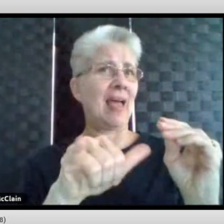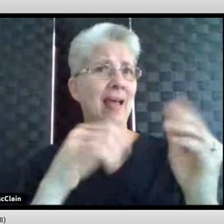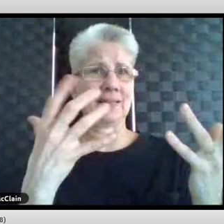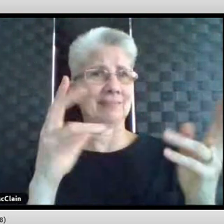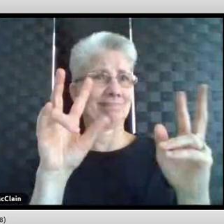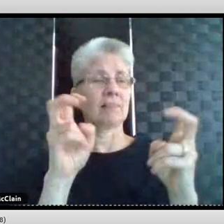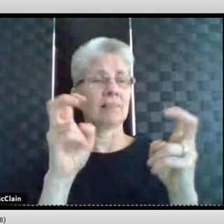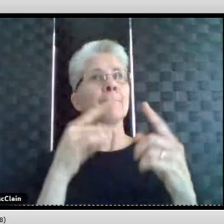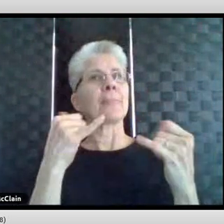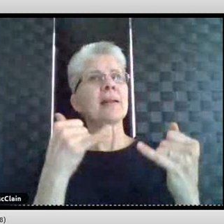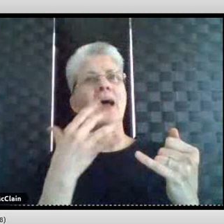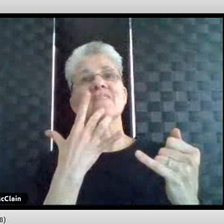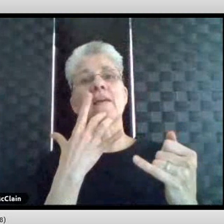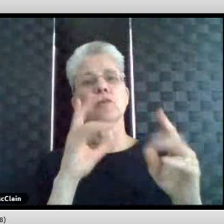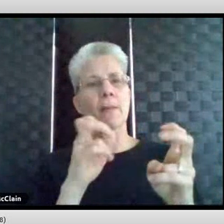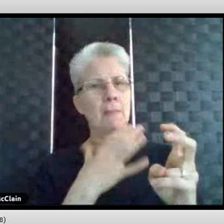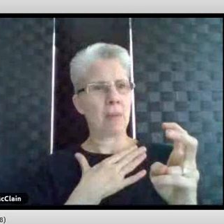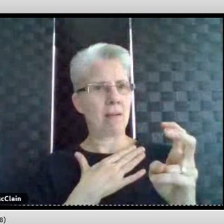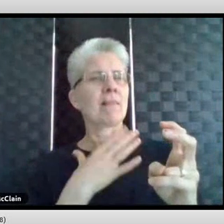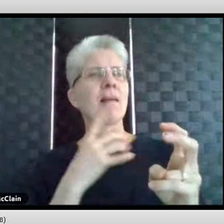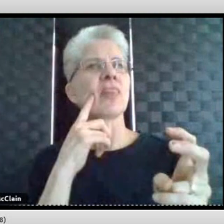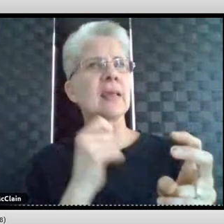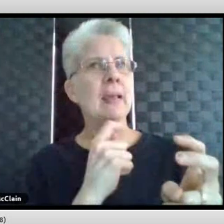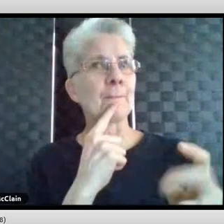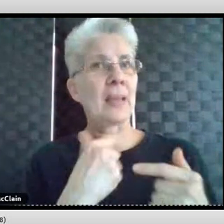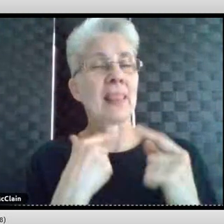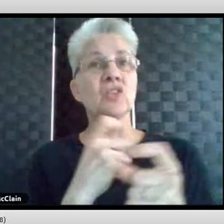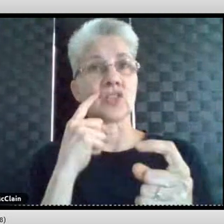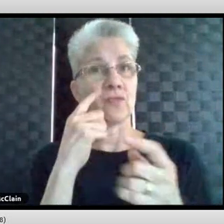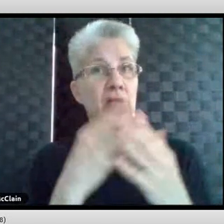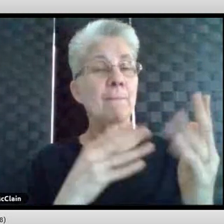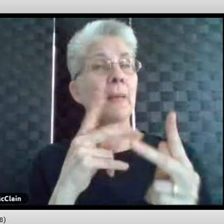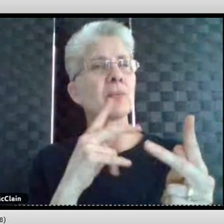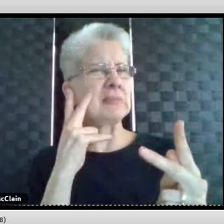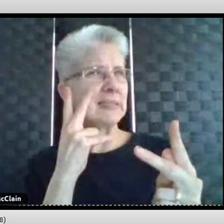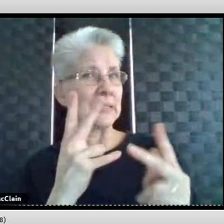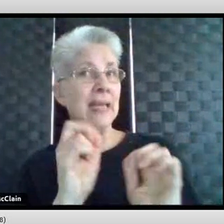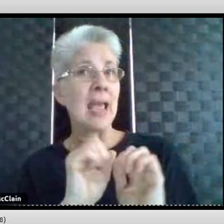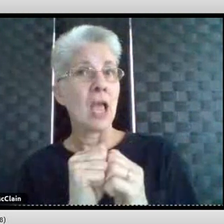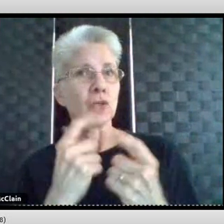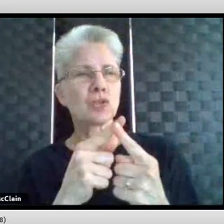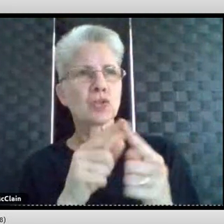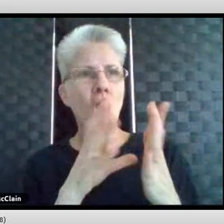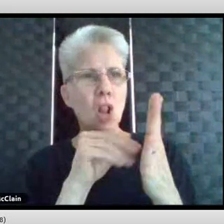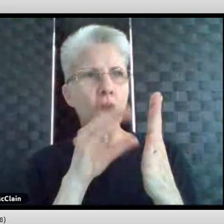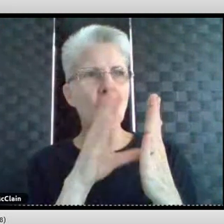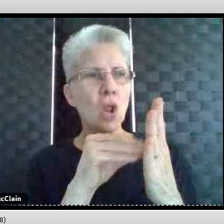Now it's one of my favorite topics. Now I think it can be life changing for people. So do you see how you start pulling out these ideas and thinking,